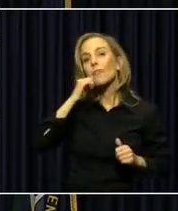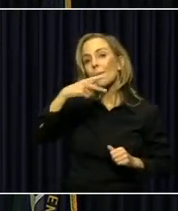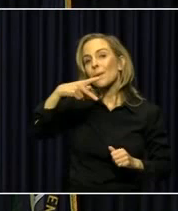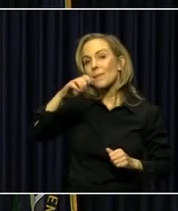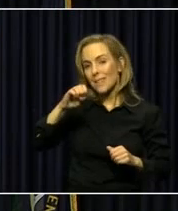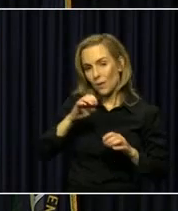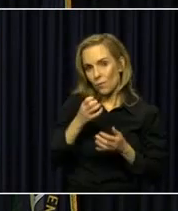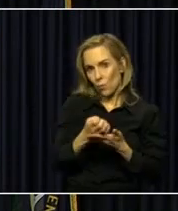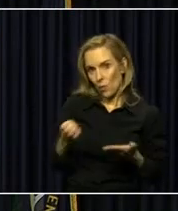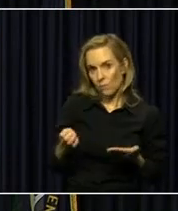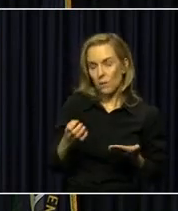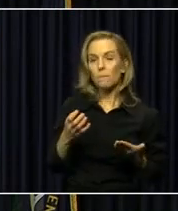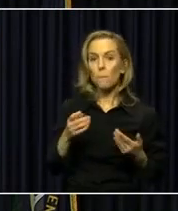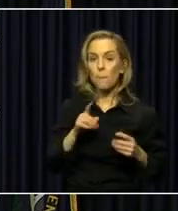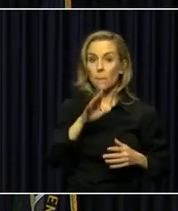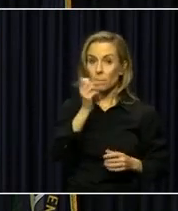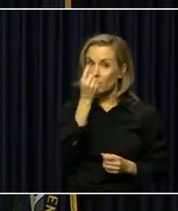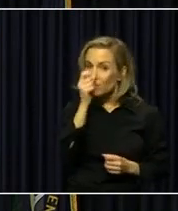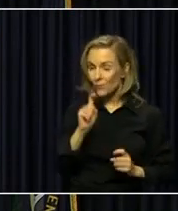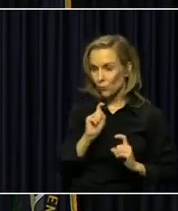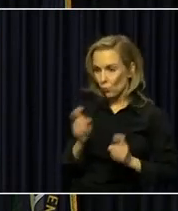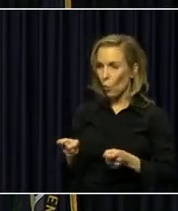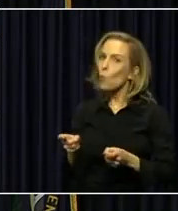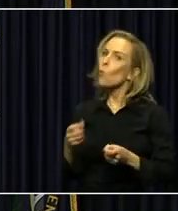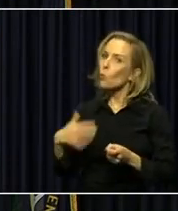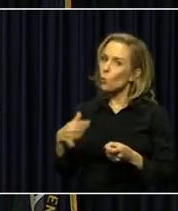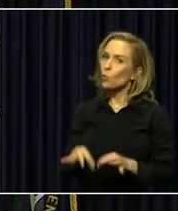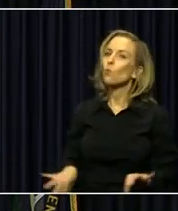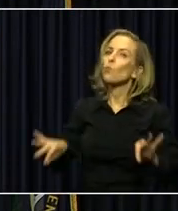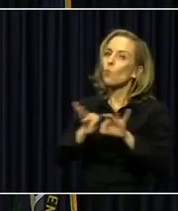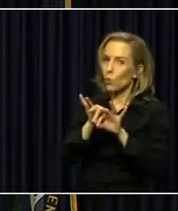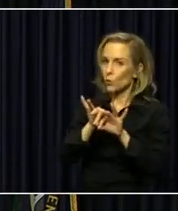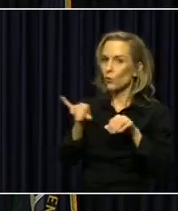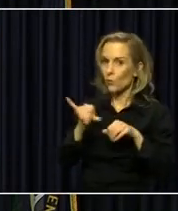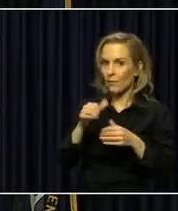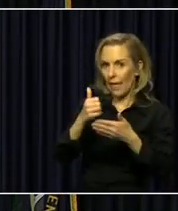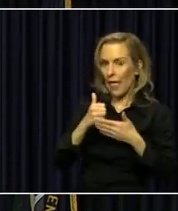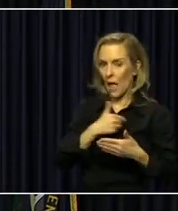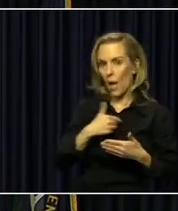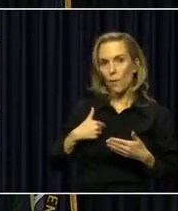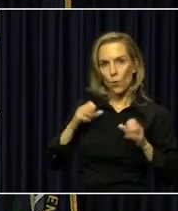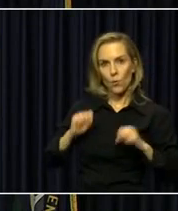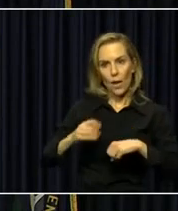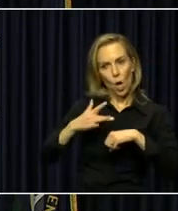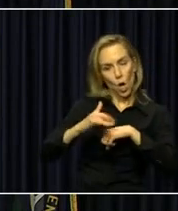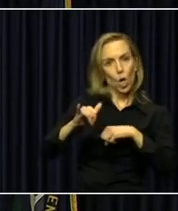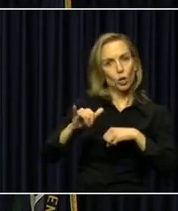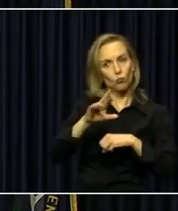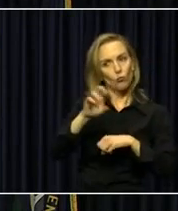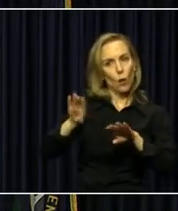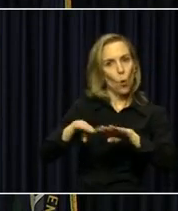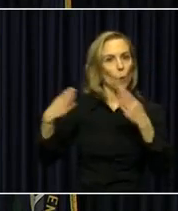AREAS THAN OTHERS. THOSE AREAS ARE GOING TO BE ABLE TO OPEN UP FASTER. IT'S JUTS THE NATURE OF THE VIRUS. PREPAREDNESS FOR A FUTURE